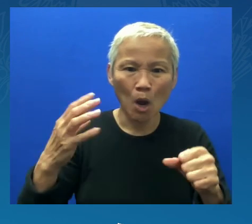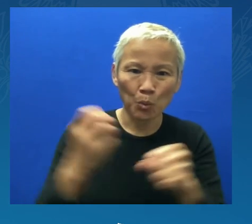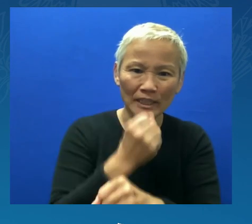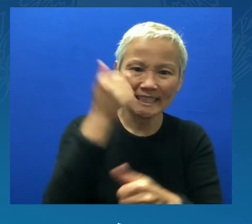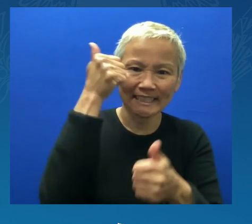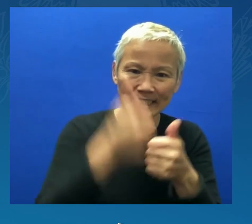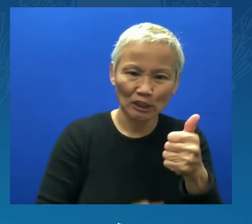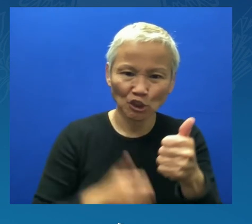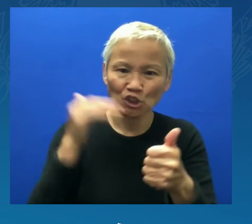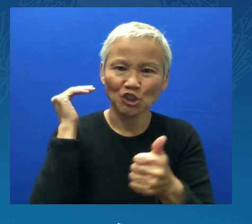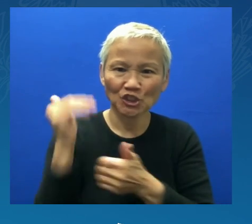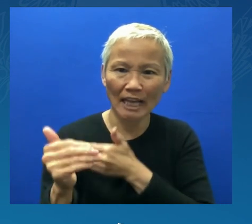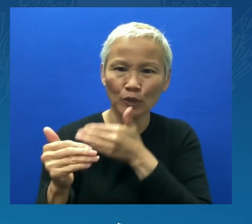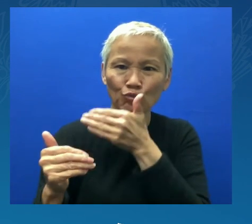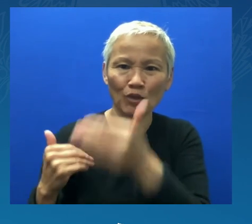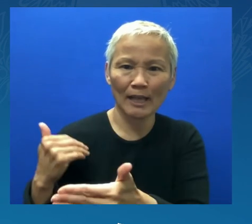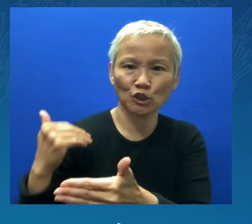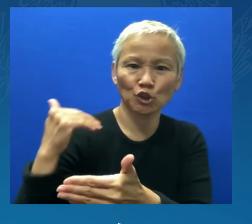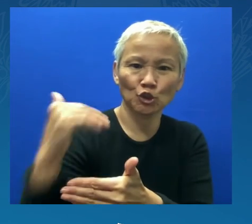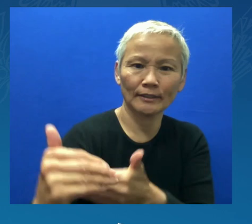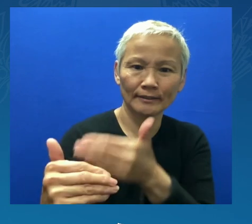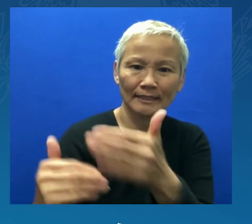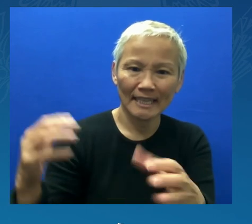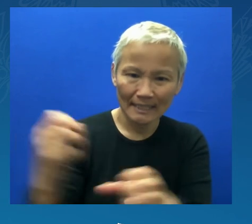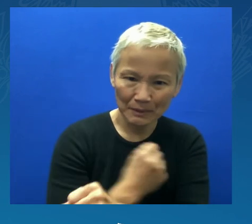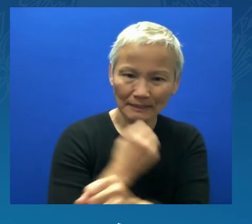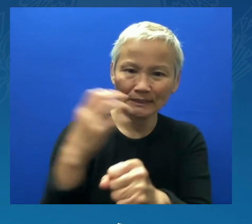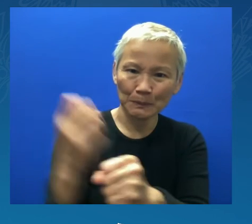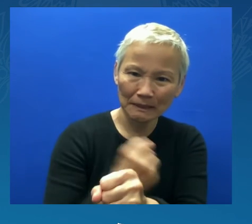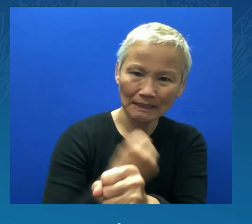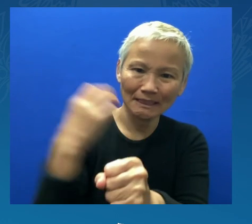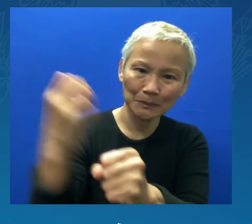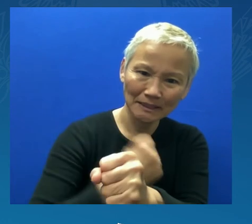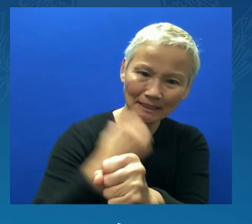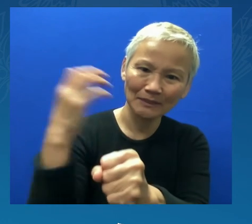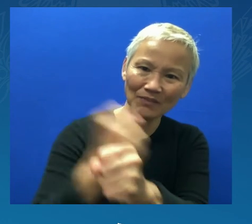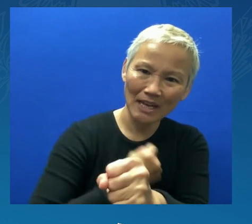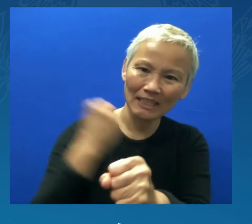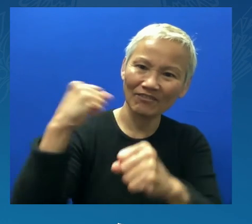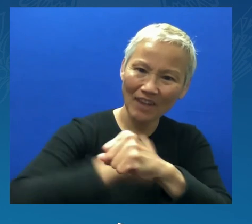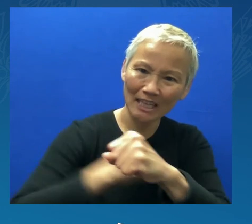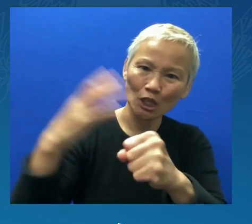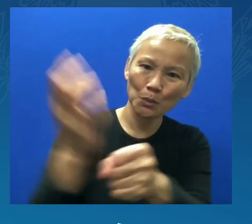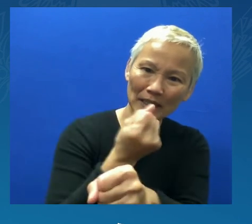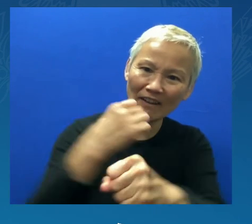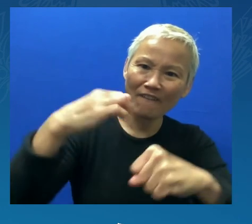One, it is the nature of it all that whatever gains we make,